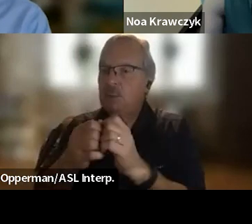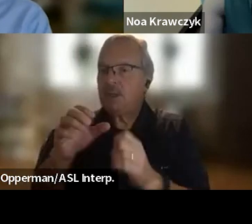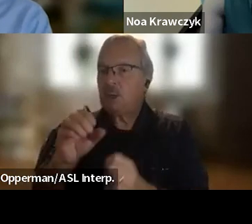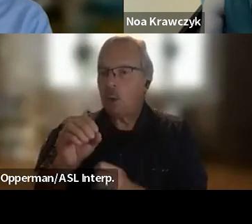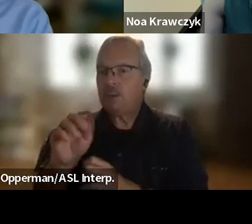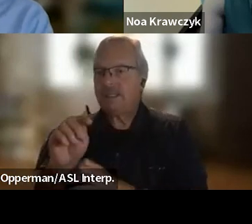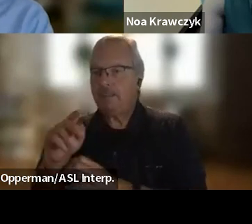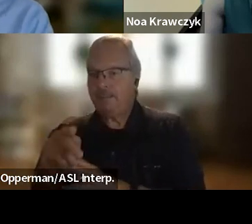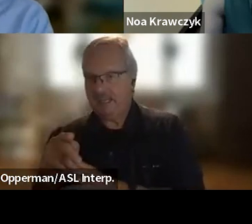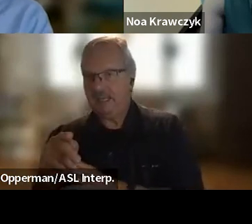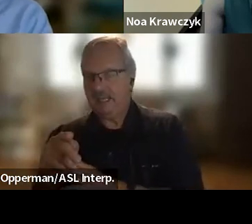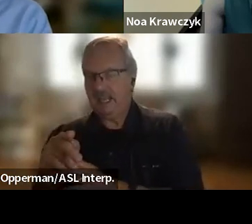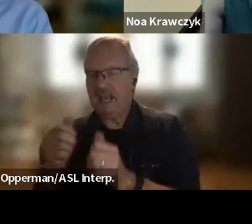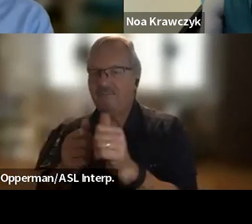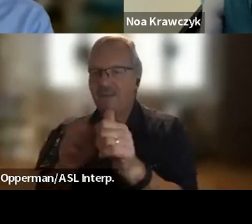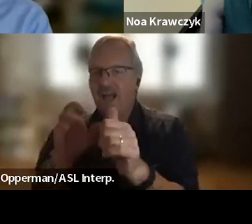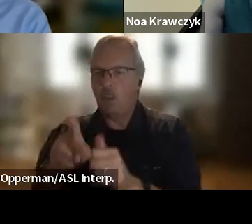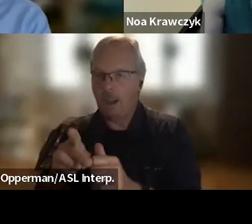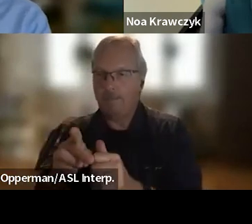and a follow up in terms of